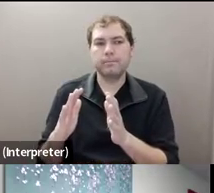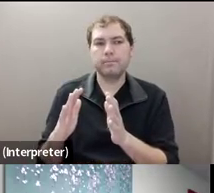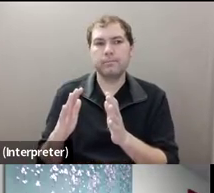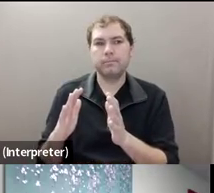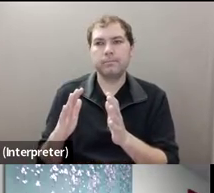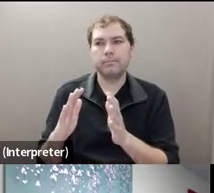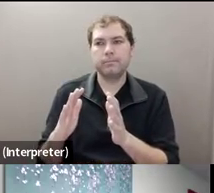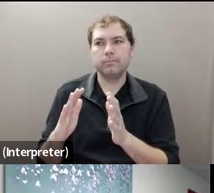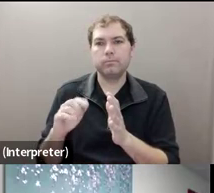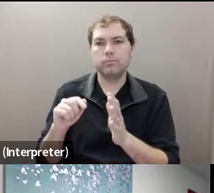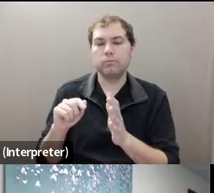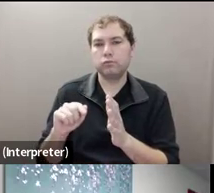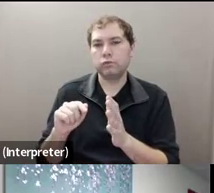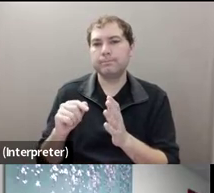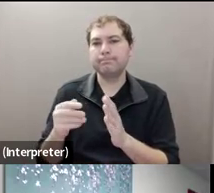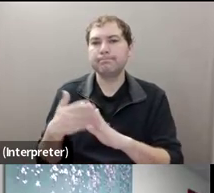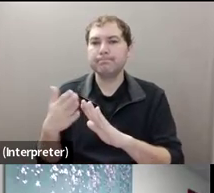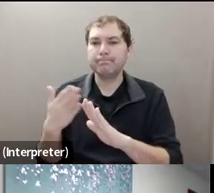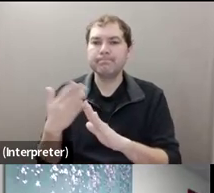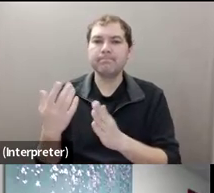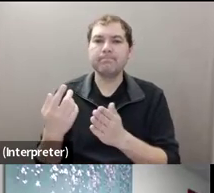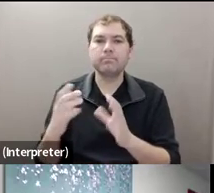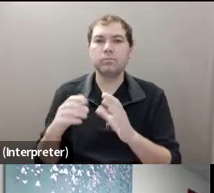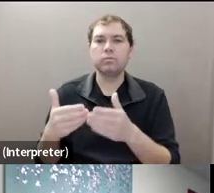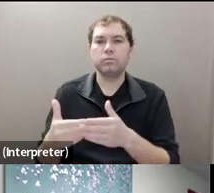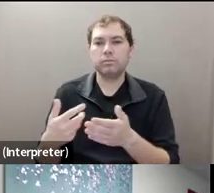17036717673: The group, and they started talking about their own common